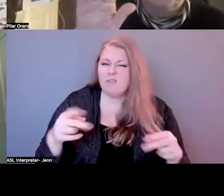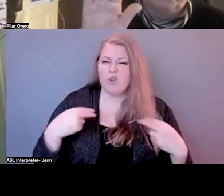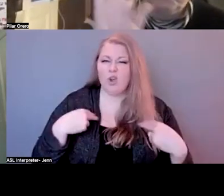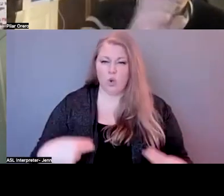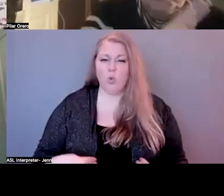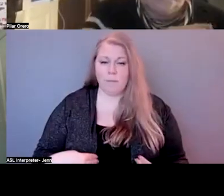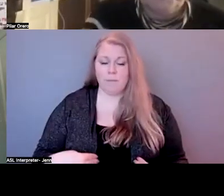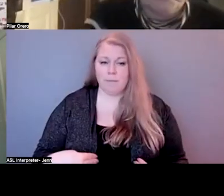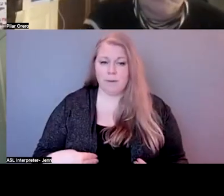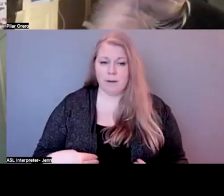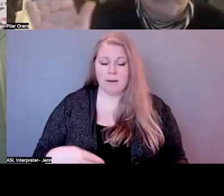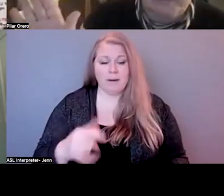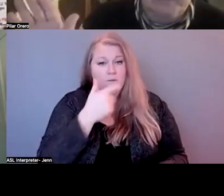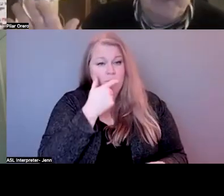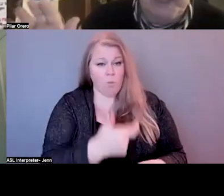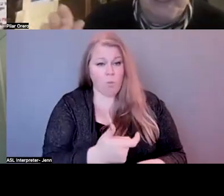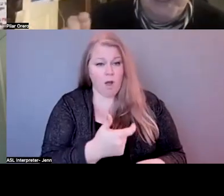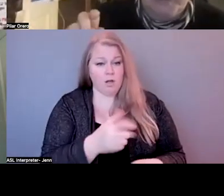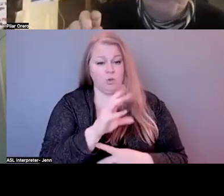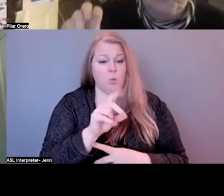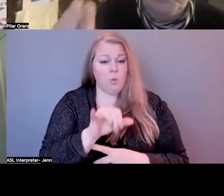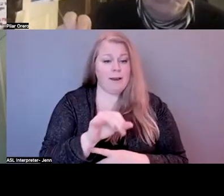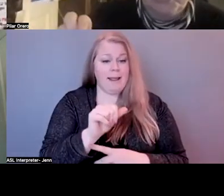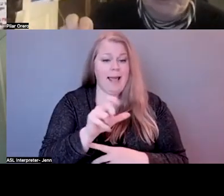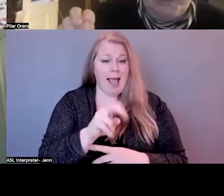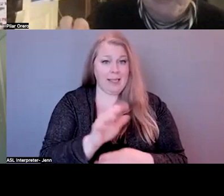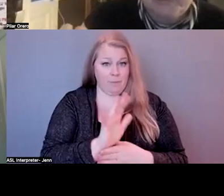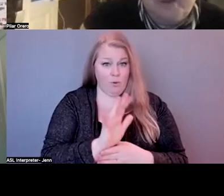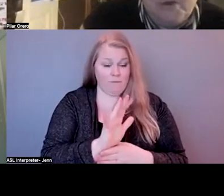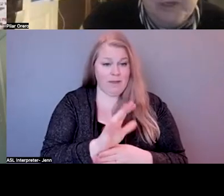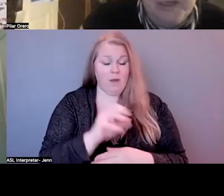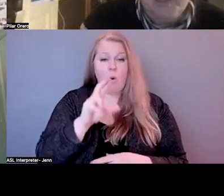if you watch a Woodie Allen movie, as if you watch ice hockey.